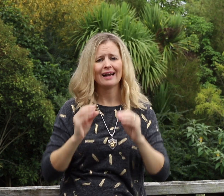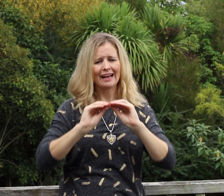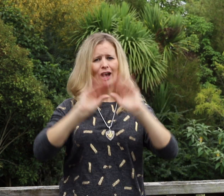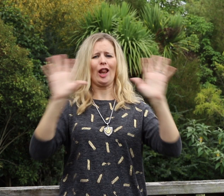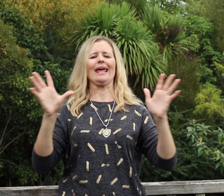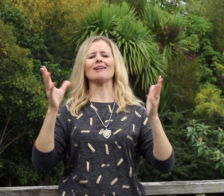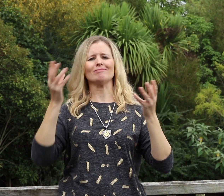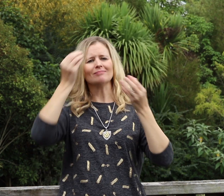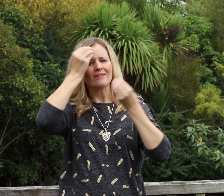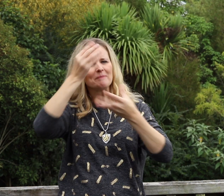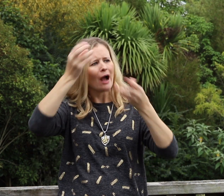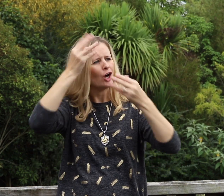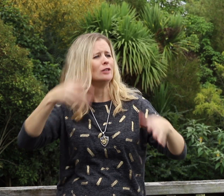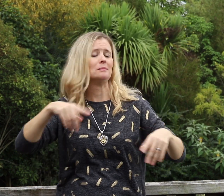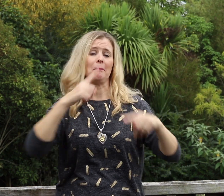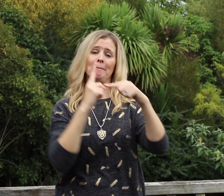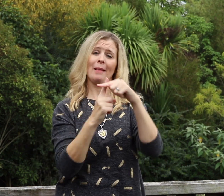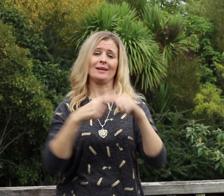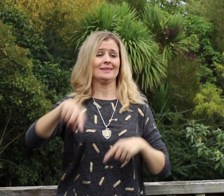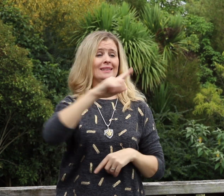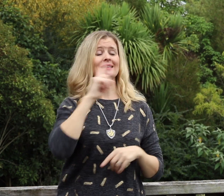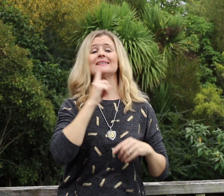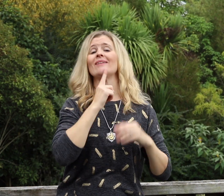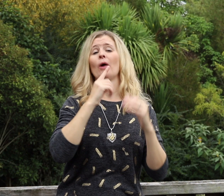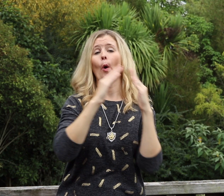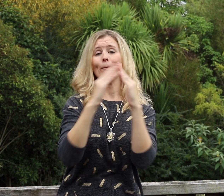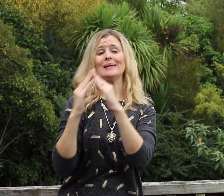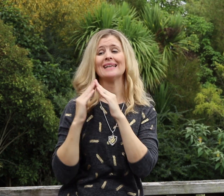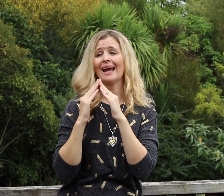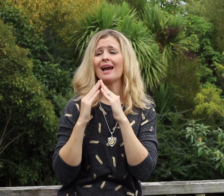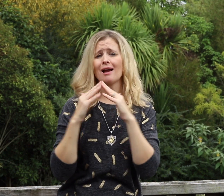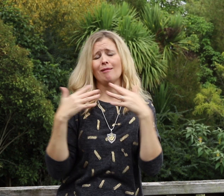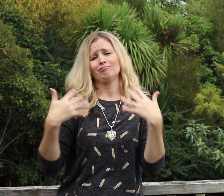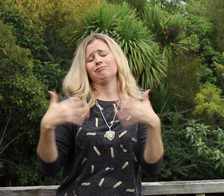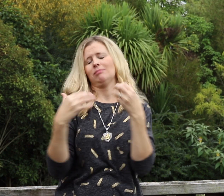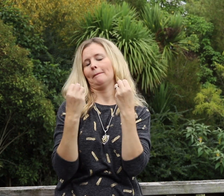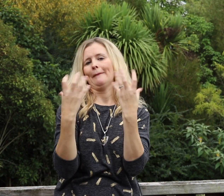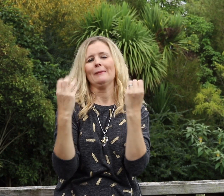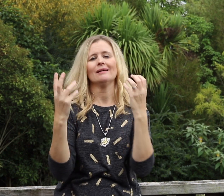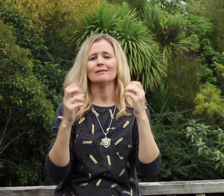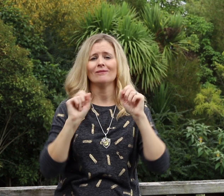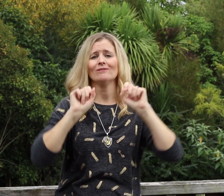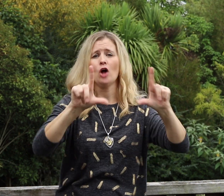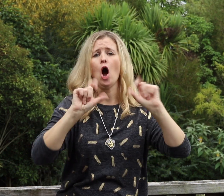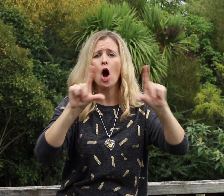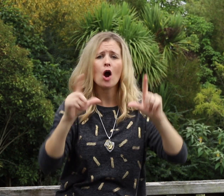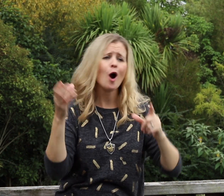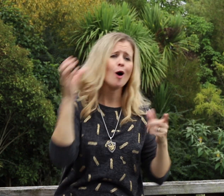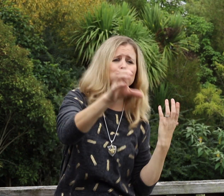so many vlogs to support each other.